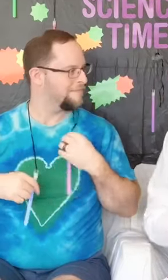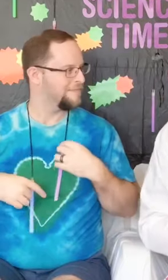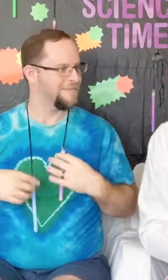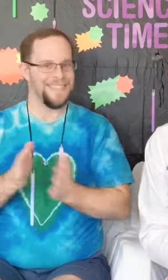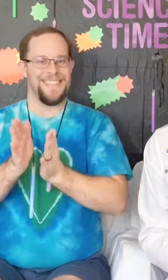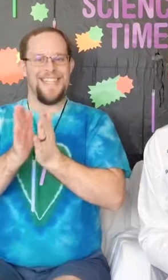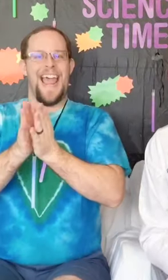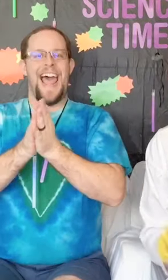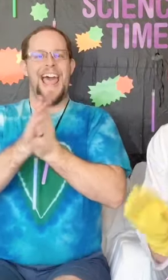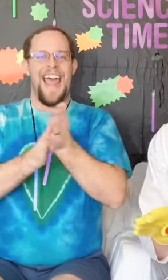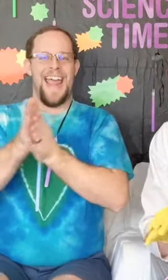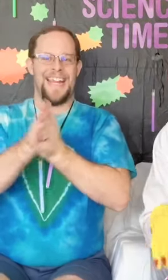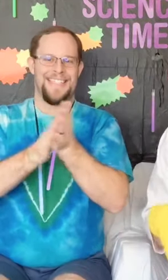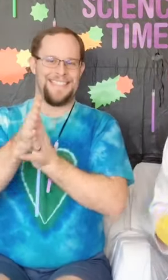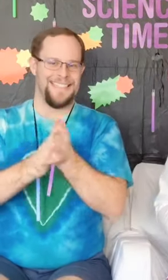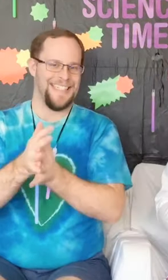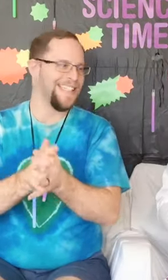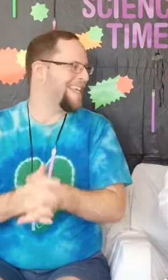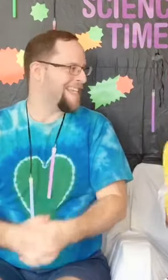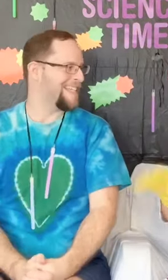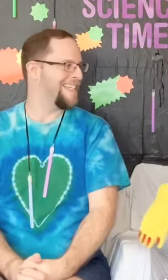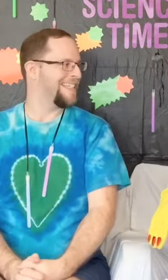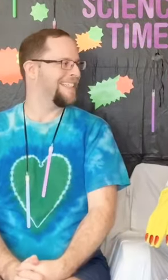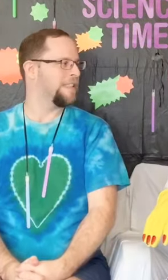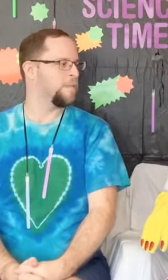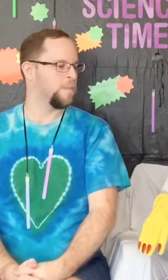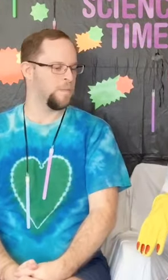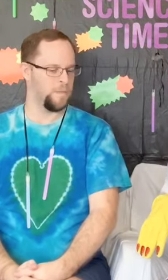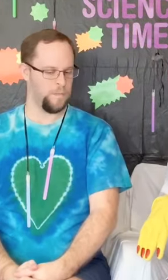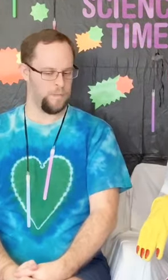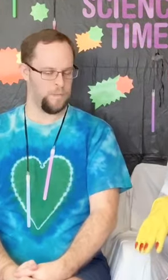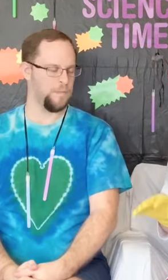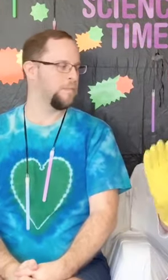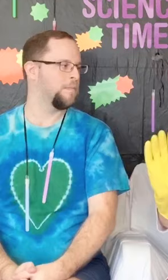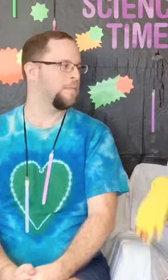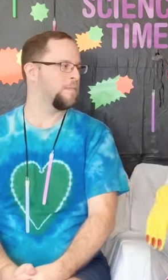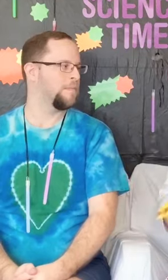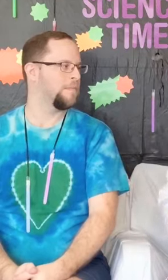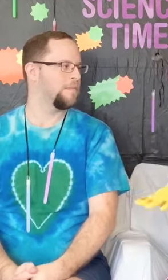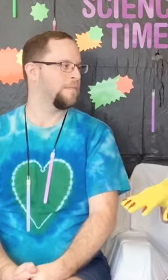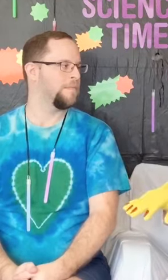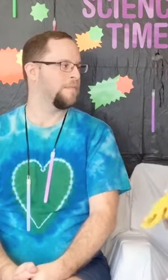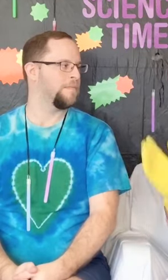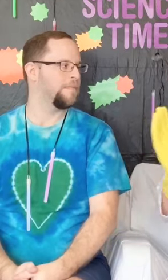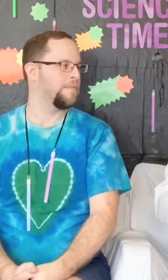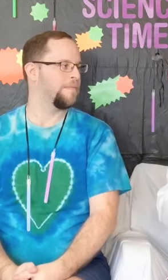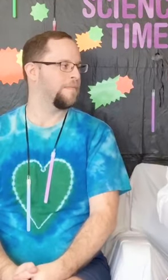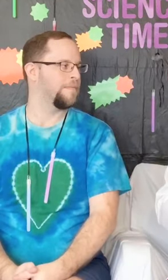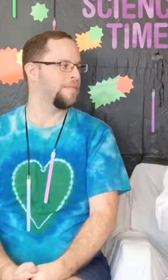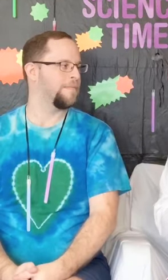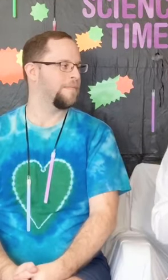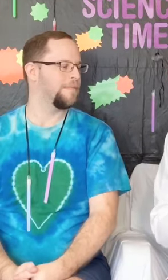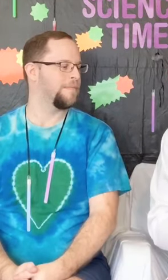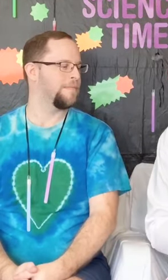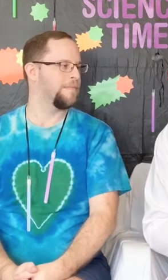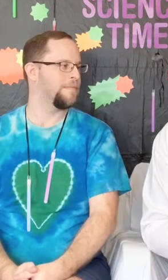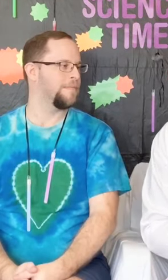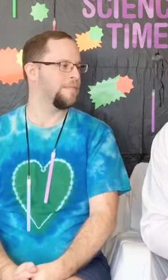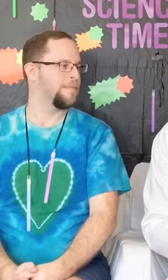experiment later! So stay tuned for that. Before we do any science or any reading or anything like that, I feel like we should